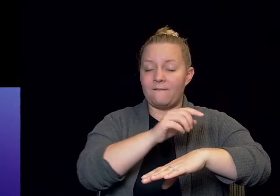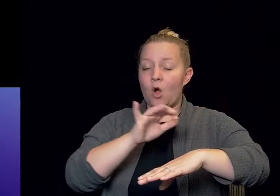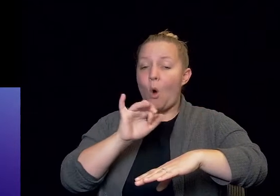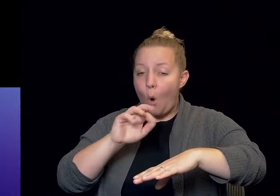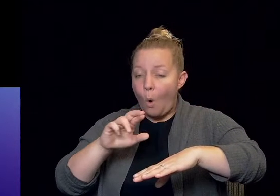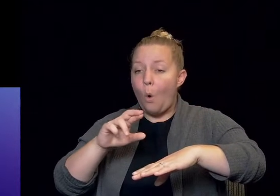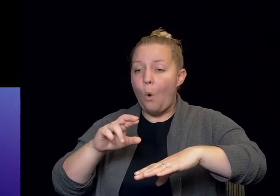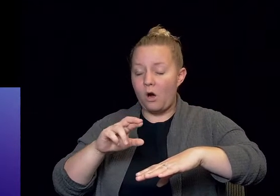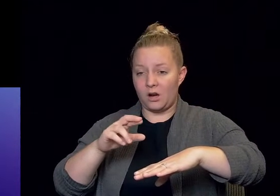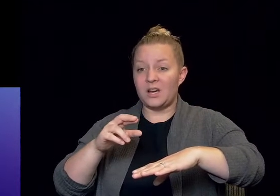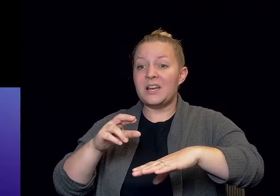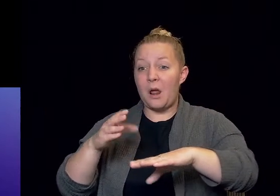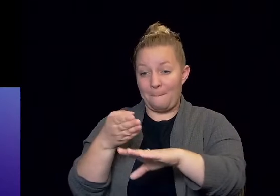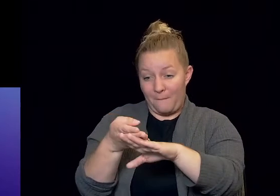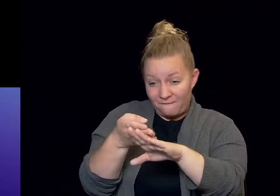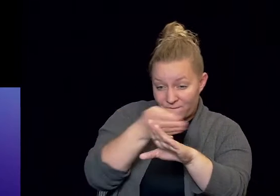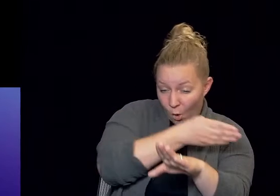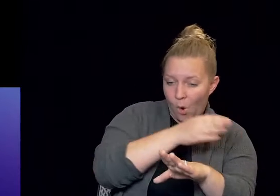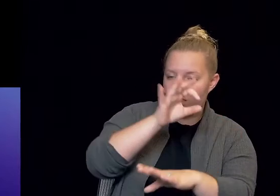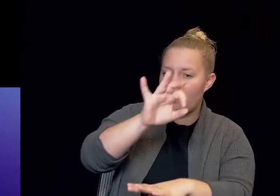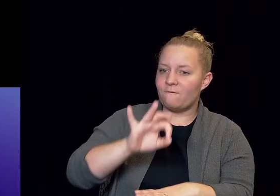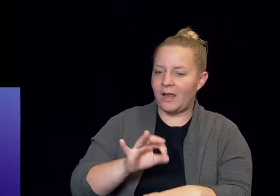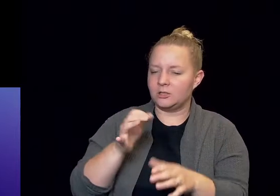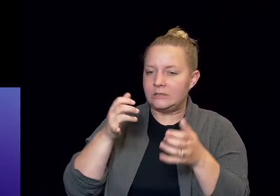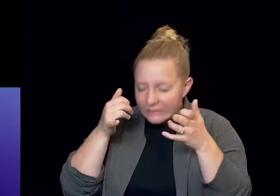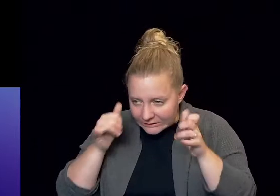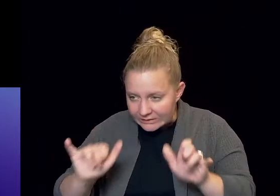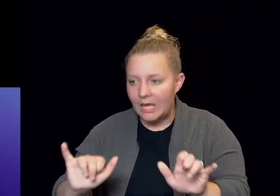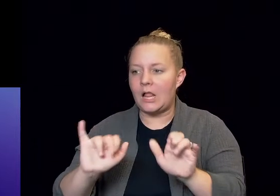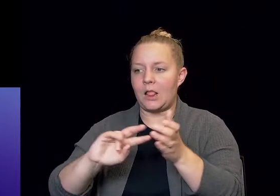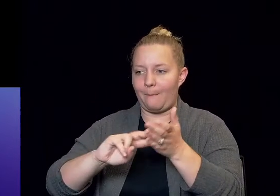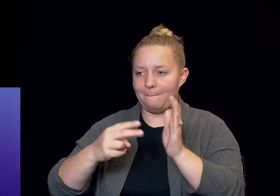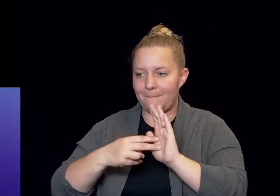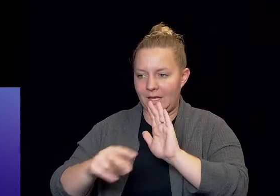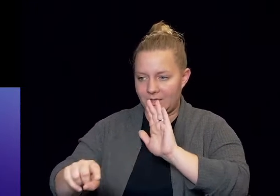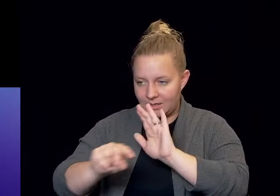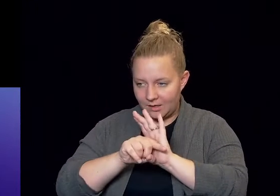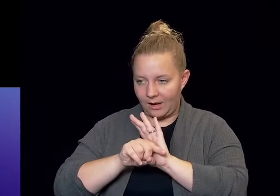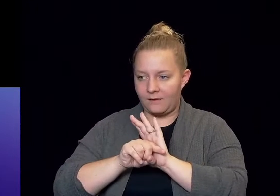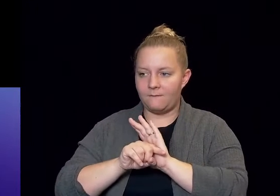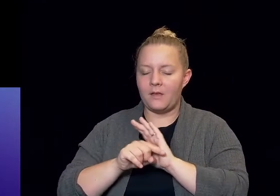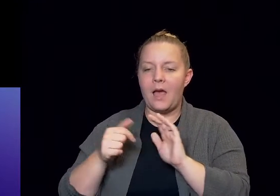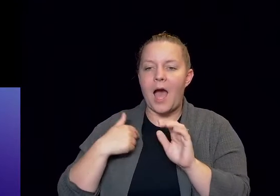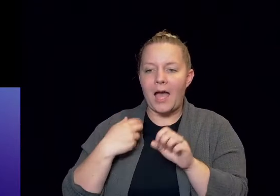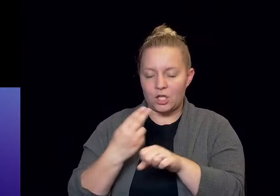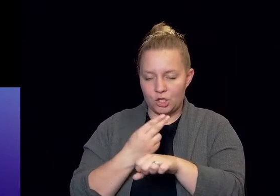first fraction is negative. That second fraction is also negative. So, I can use my integer rules also